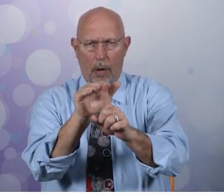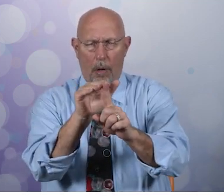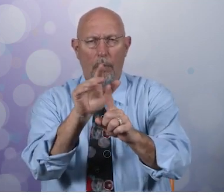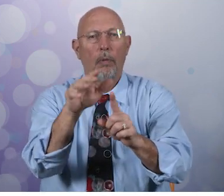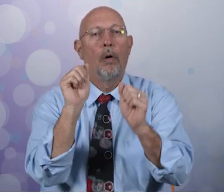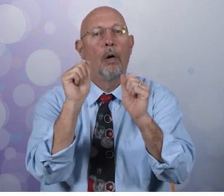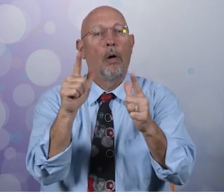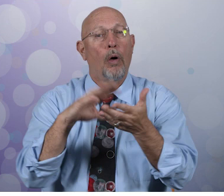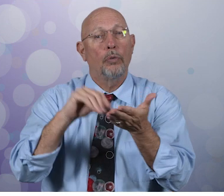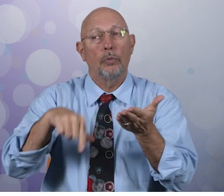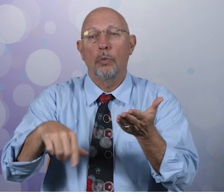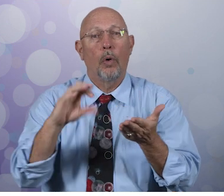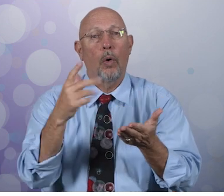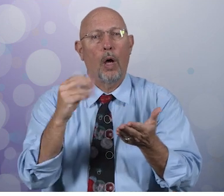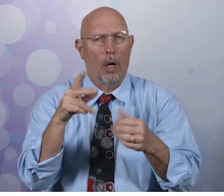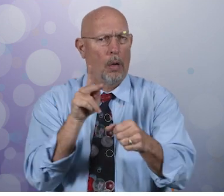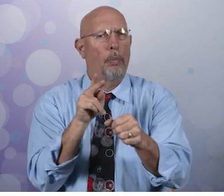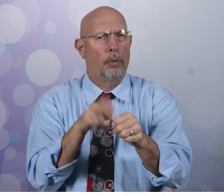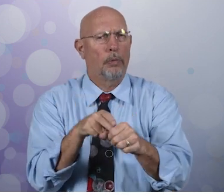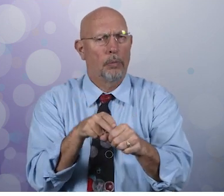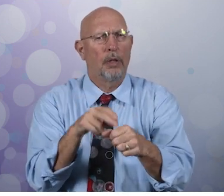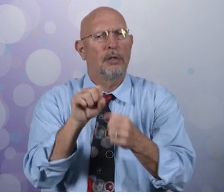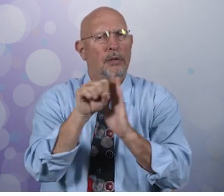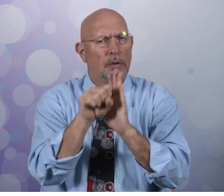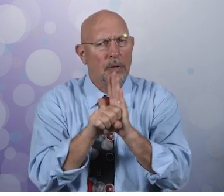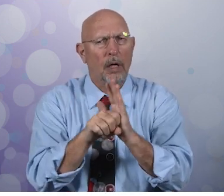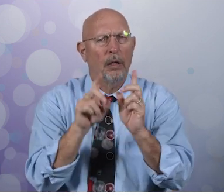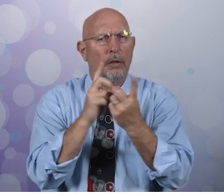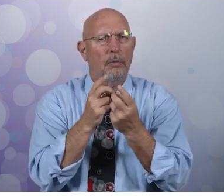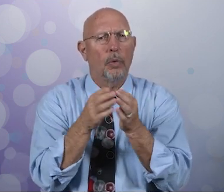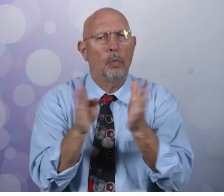of our students in Ohio participate in state and district-wide assessments.